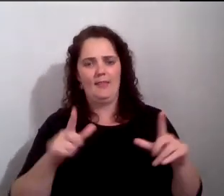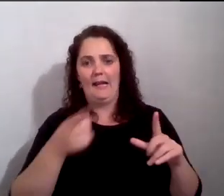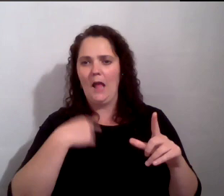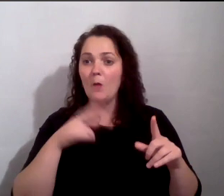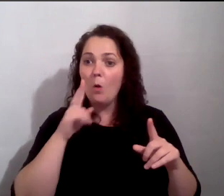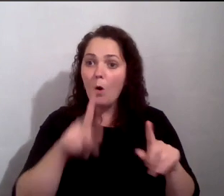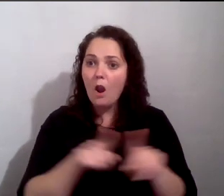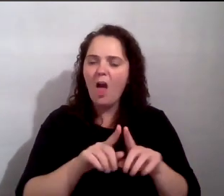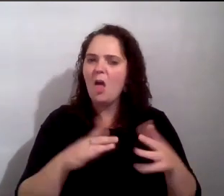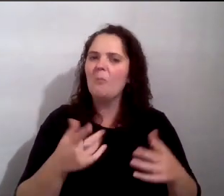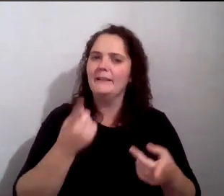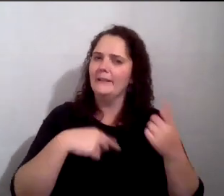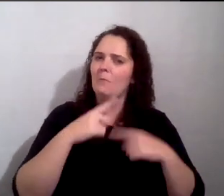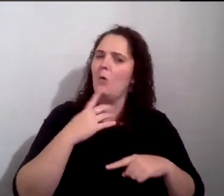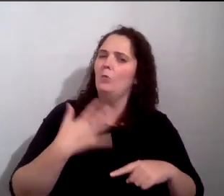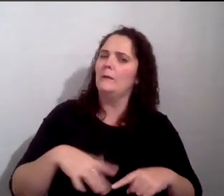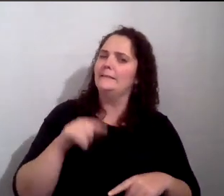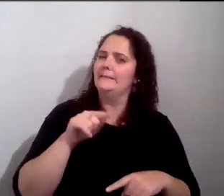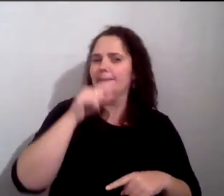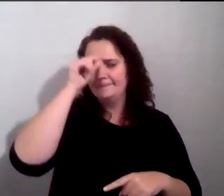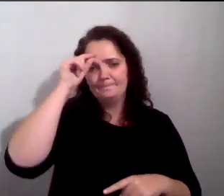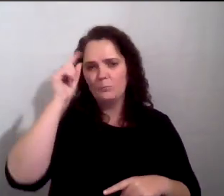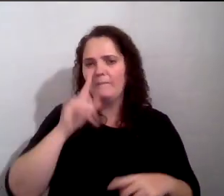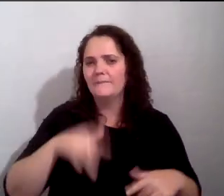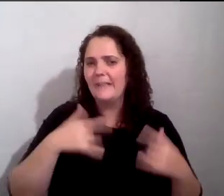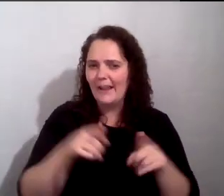but the feeling that it should have. And I took the opportunity I guess to